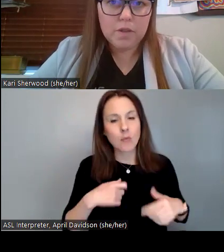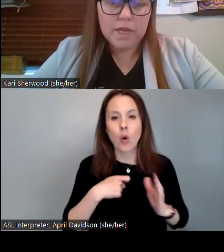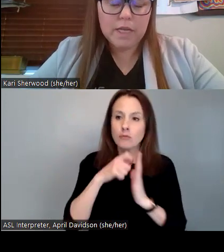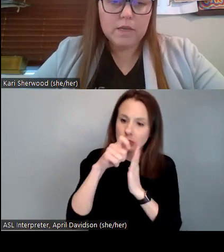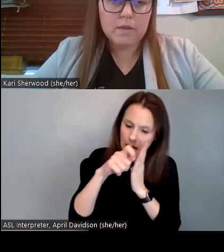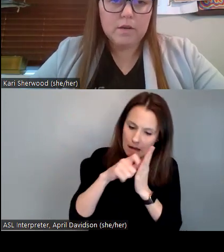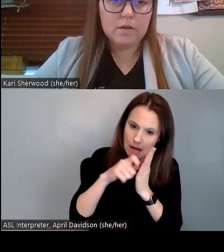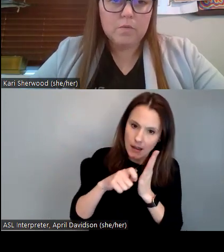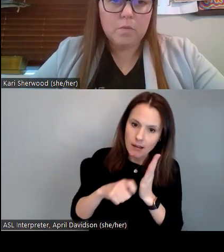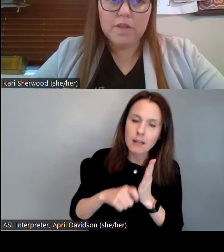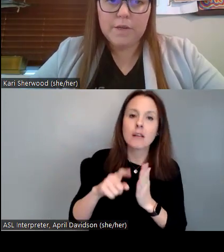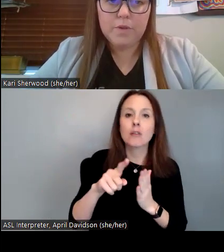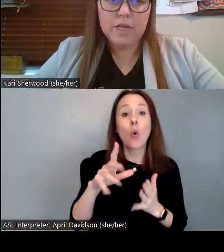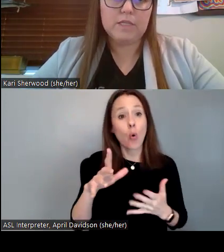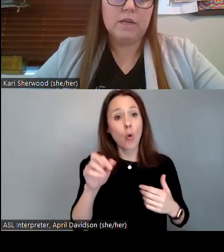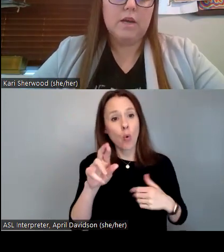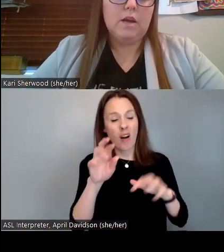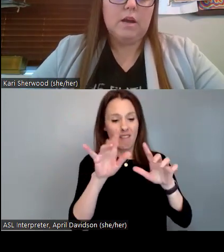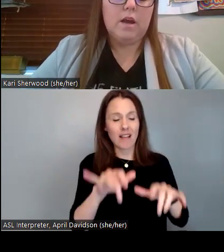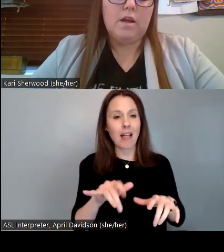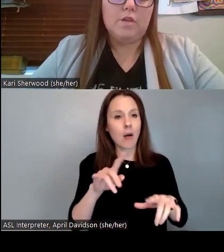while they do this.